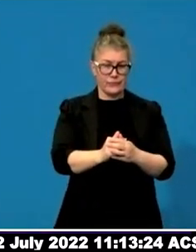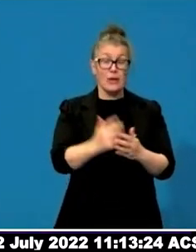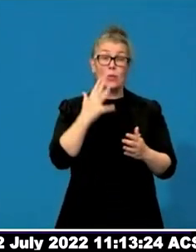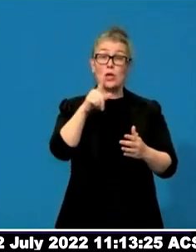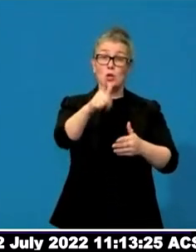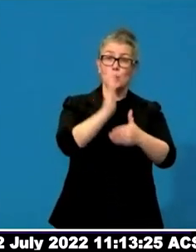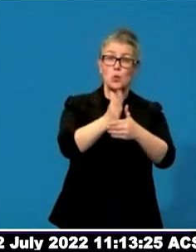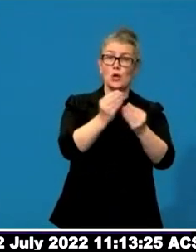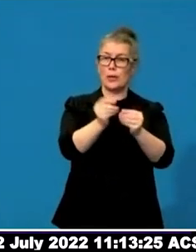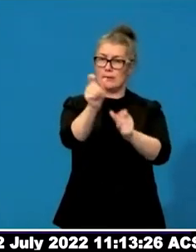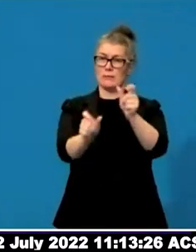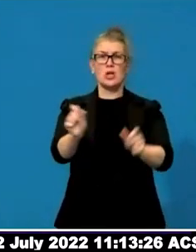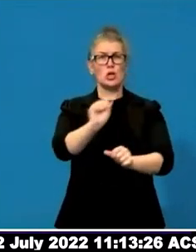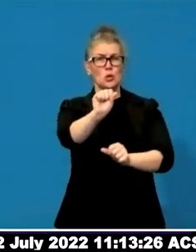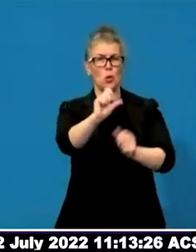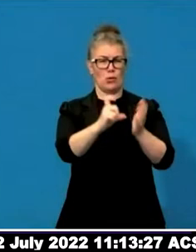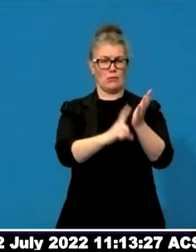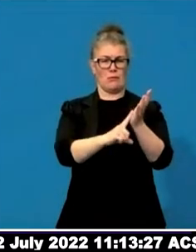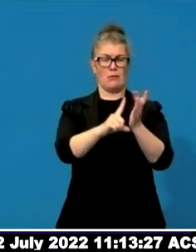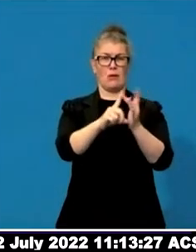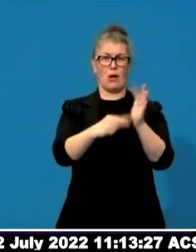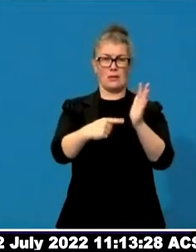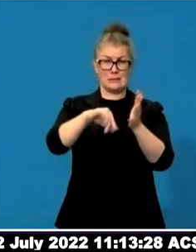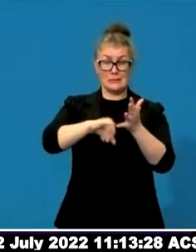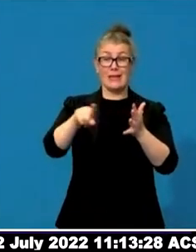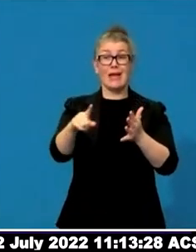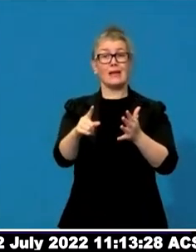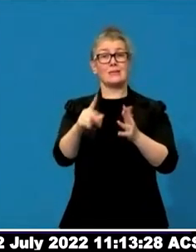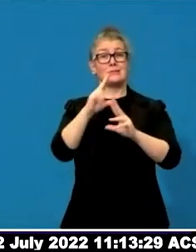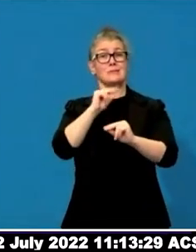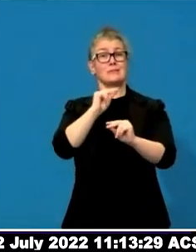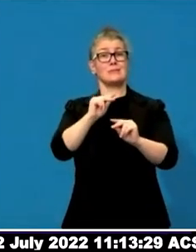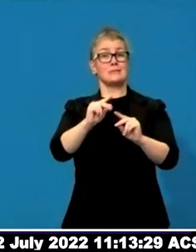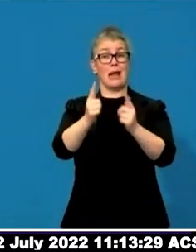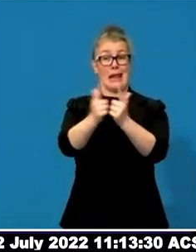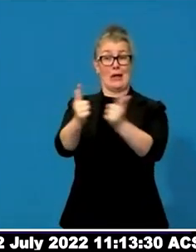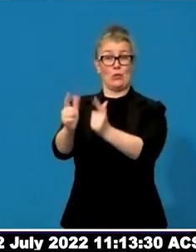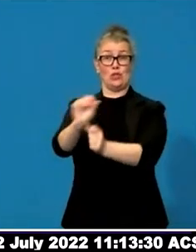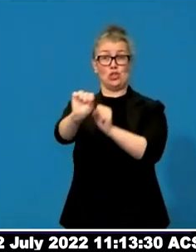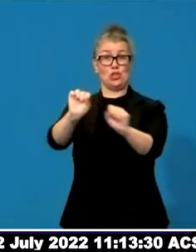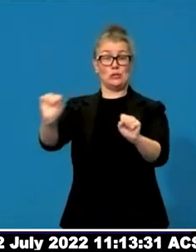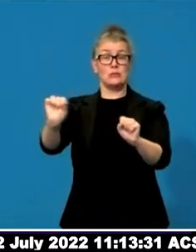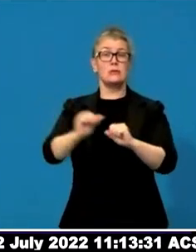and they speak in language, what do you do within your office